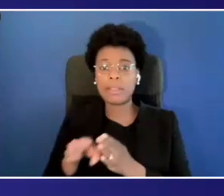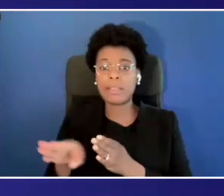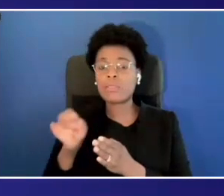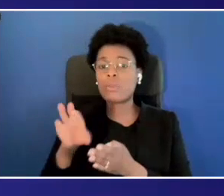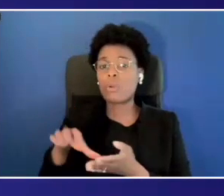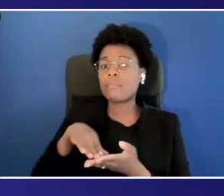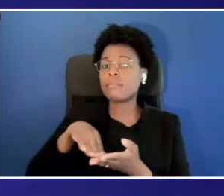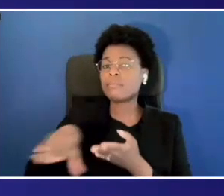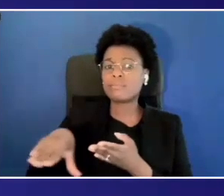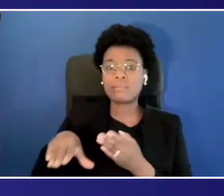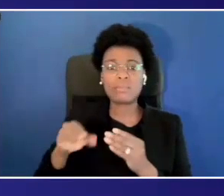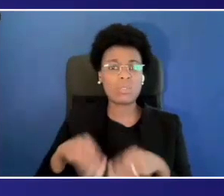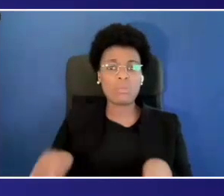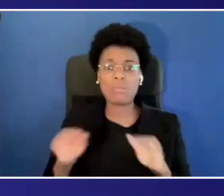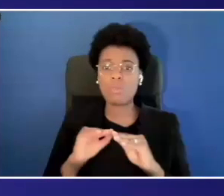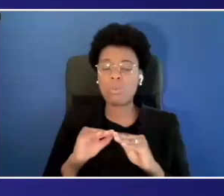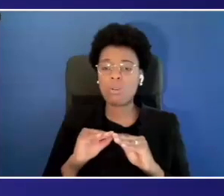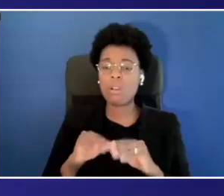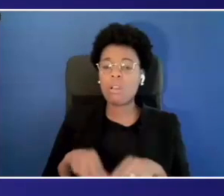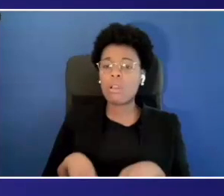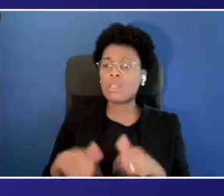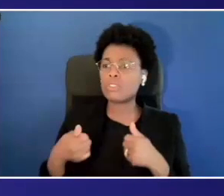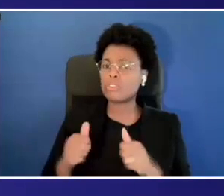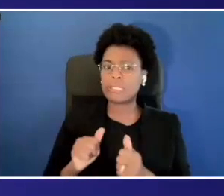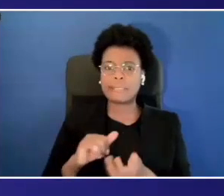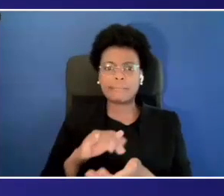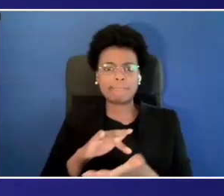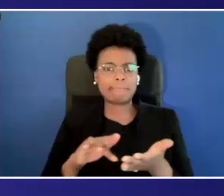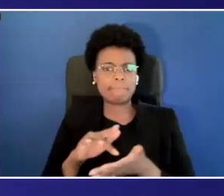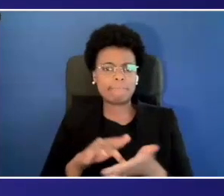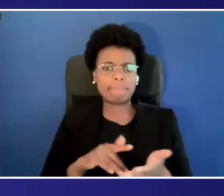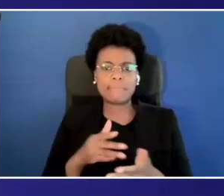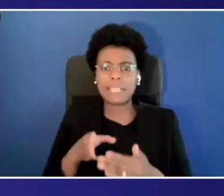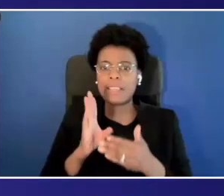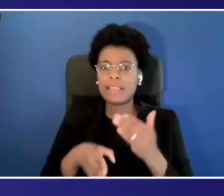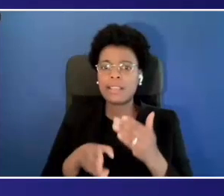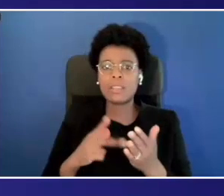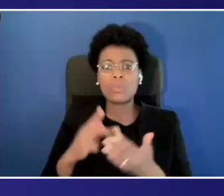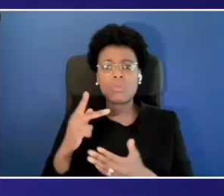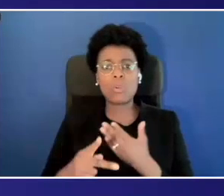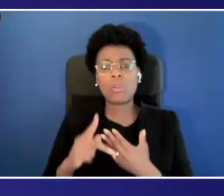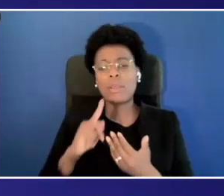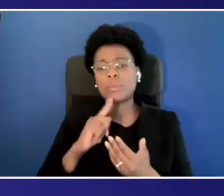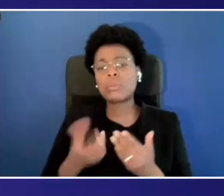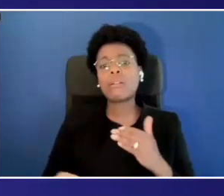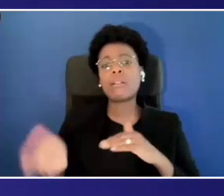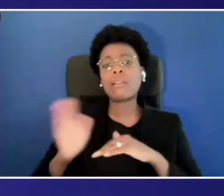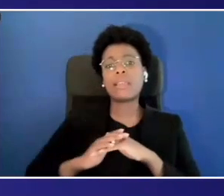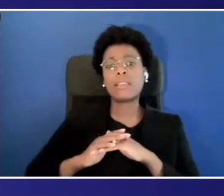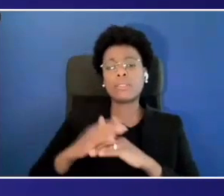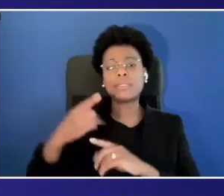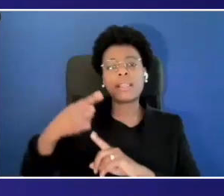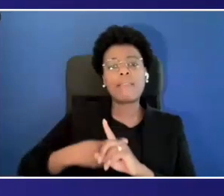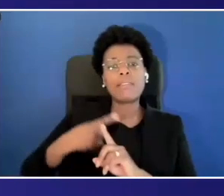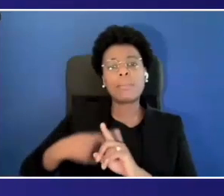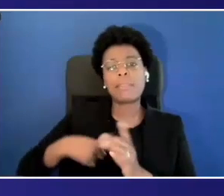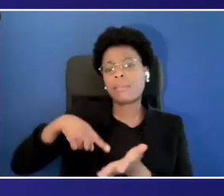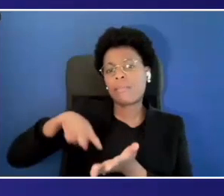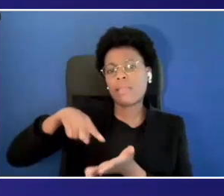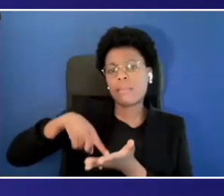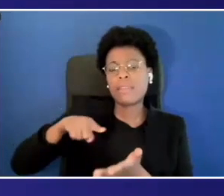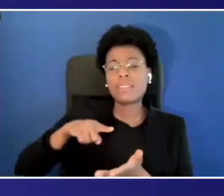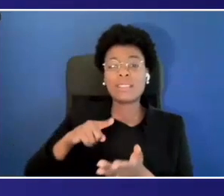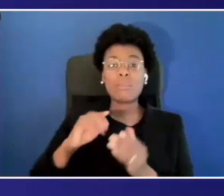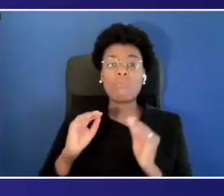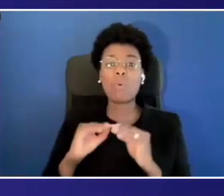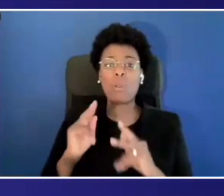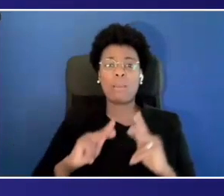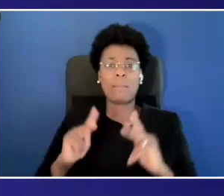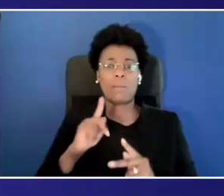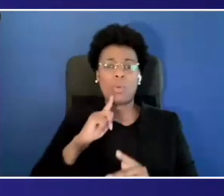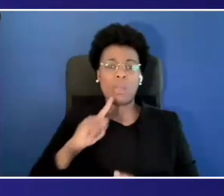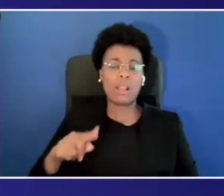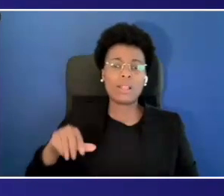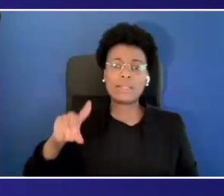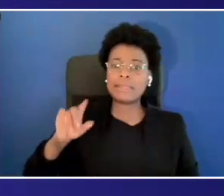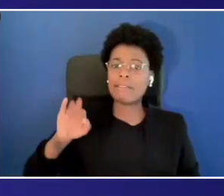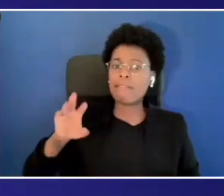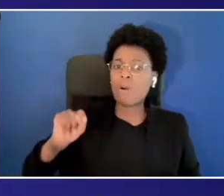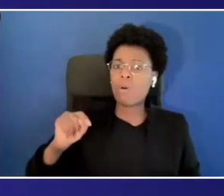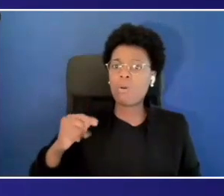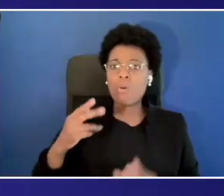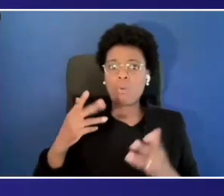Attempts to gut these programs in any forgiveness aspect tied to them will effectively increase monthly payments and plunged millions more into default by pulling the rug out from under them.